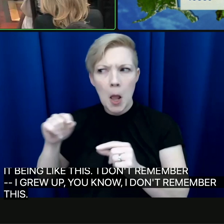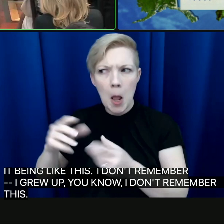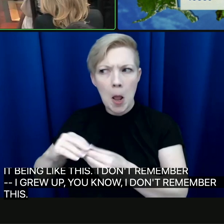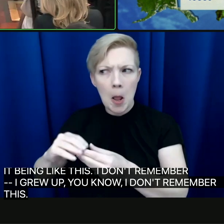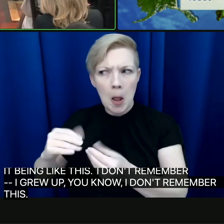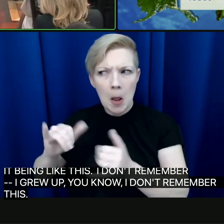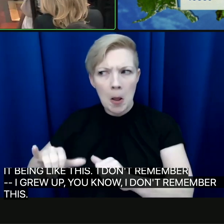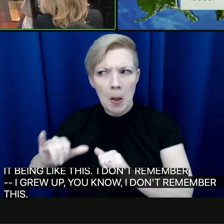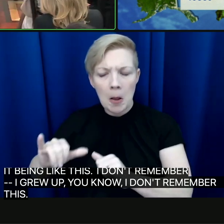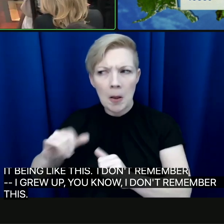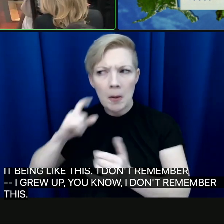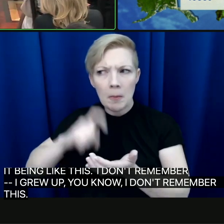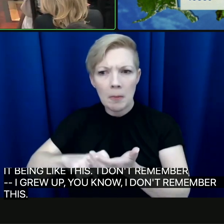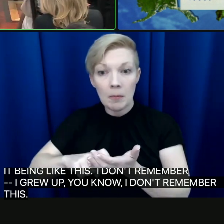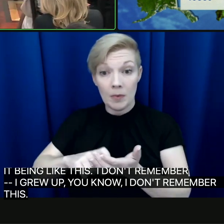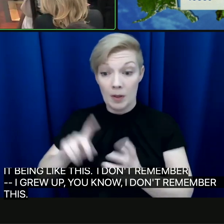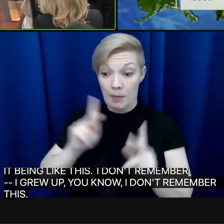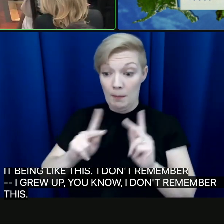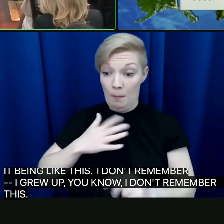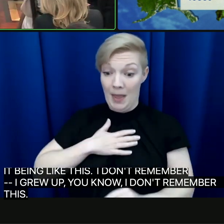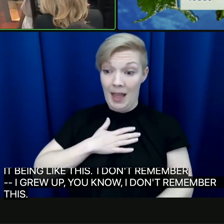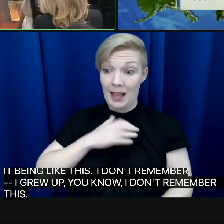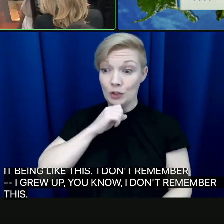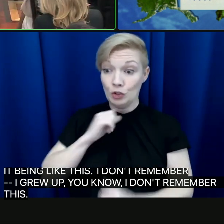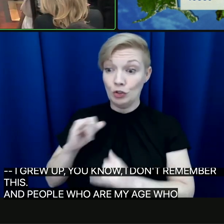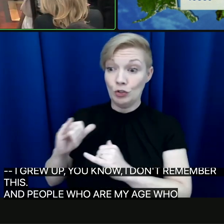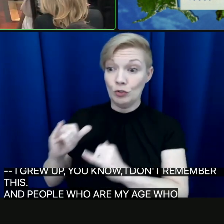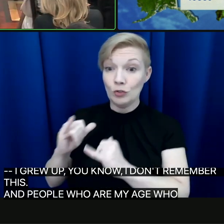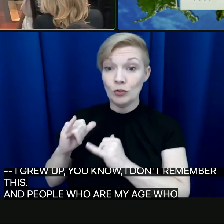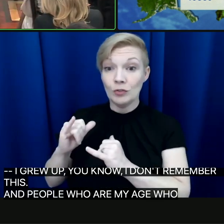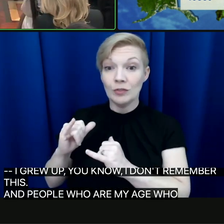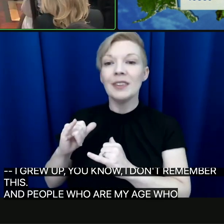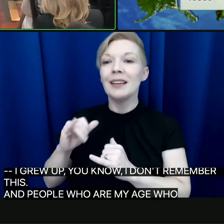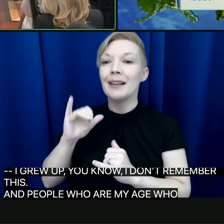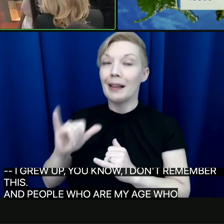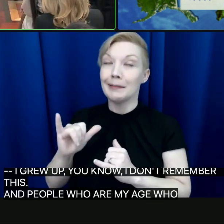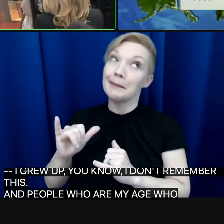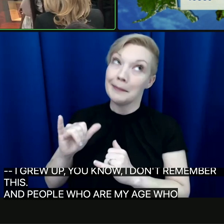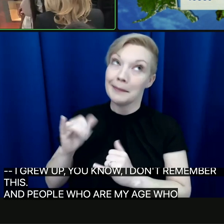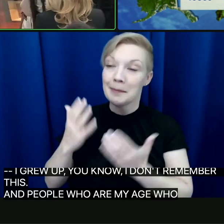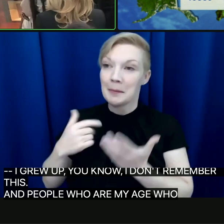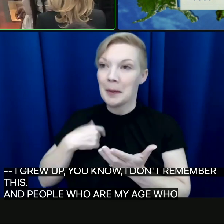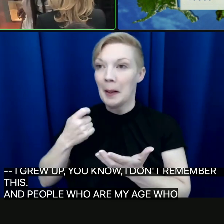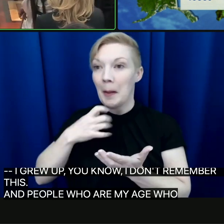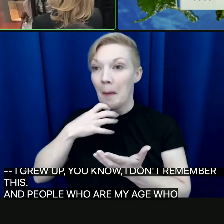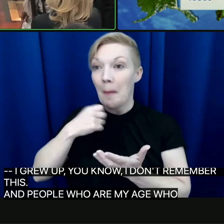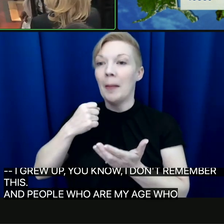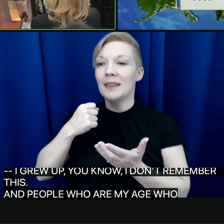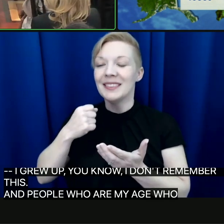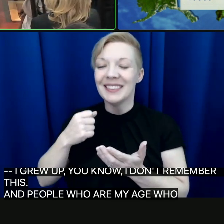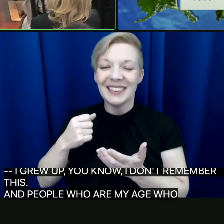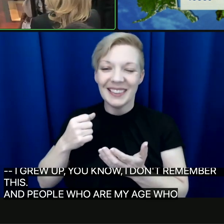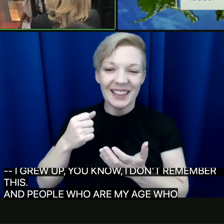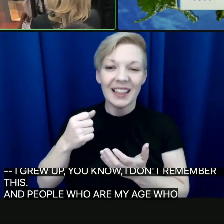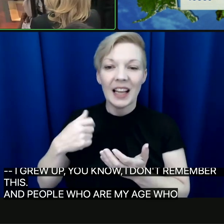who are somewhere about were alive when the earth cooled, you know, saying, I've lived here all my life.